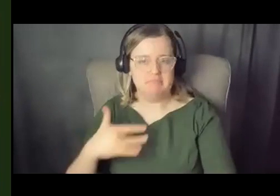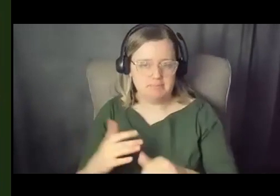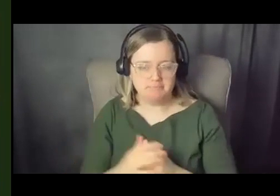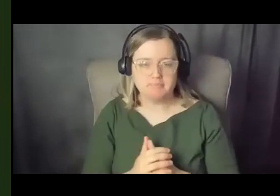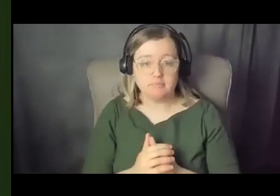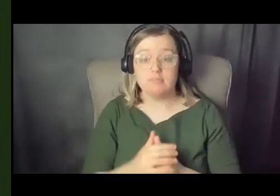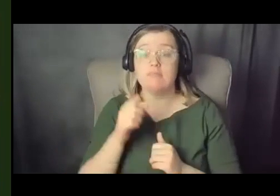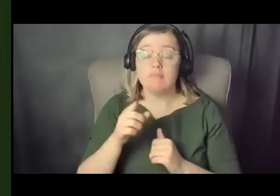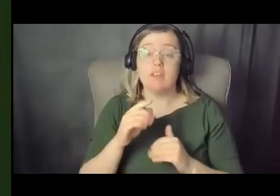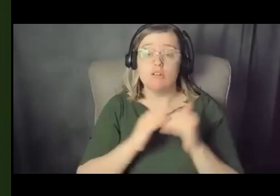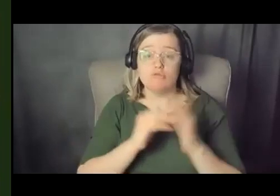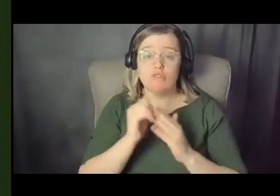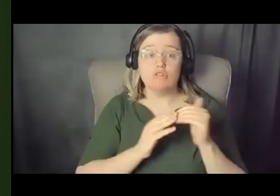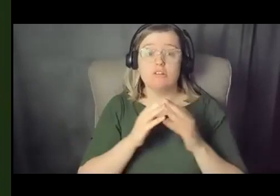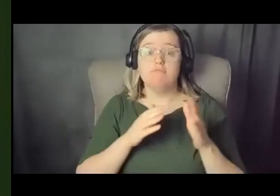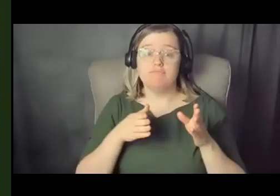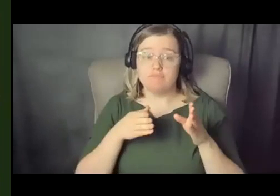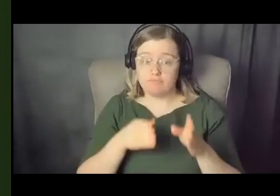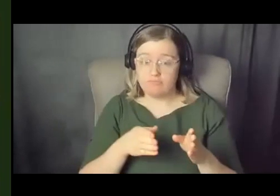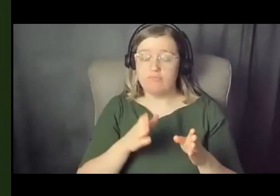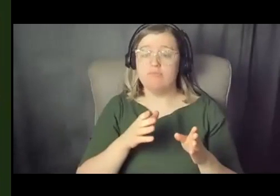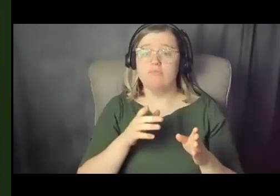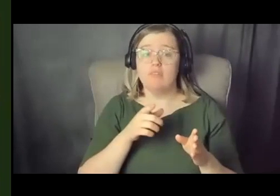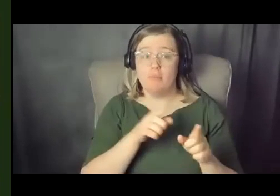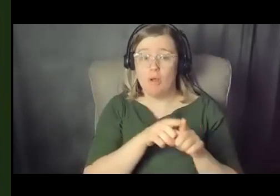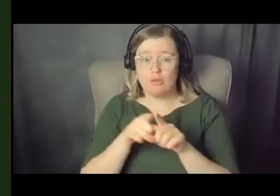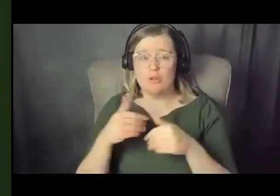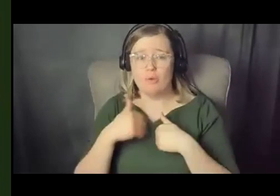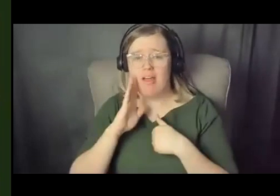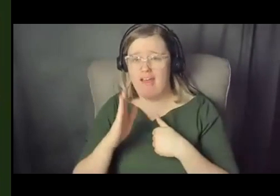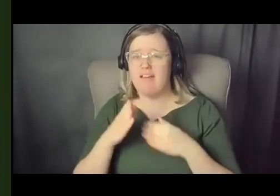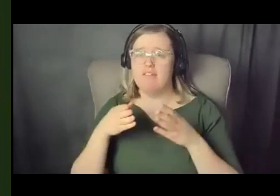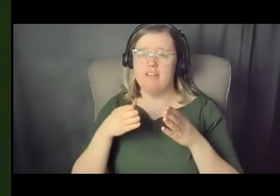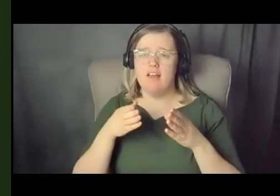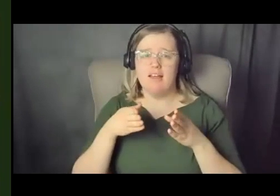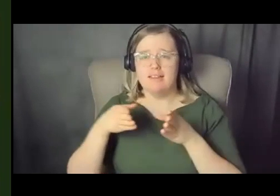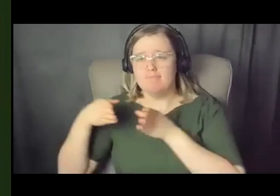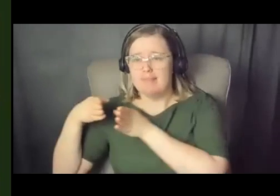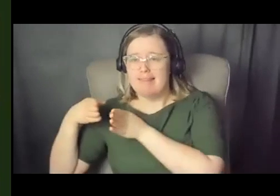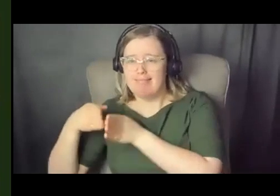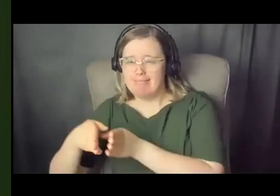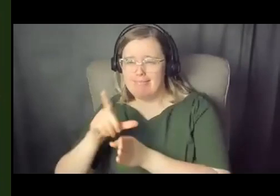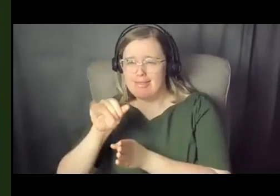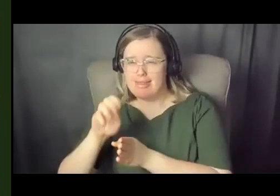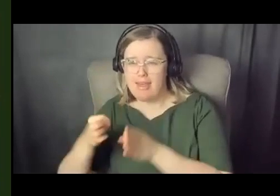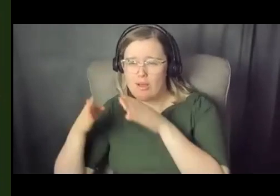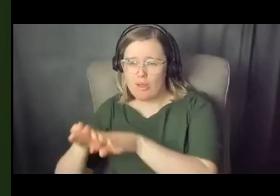roadway, there will be lane closures for truck entrance and exits, and heavy equipment delivery and oversized load